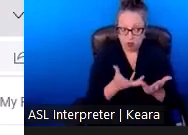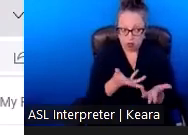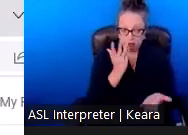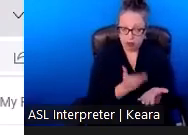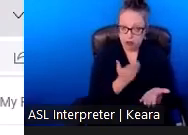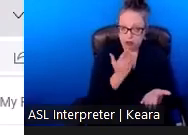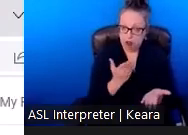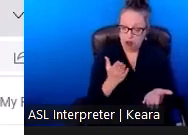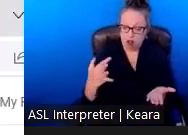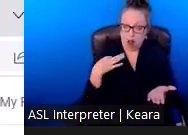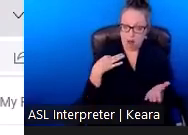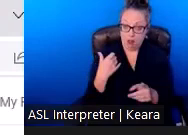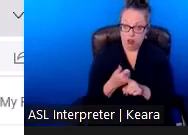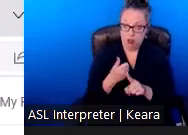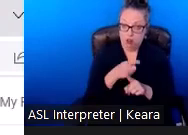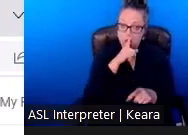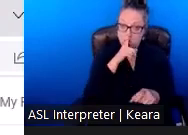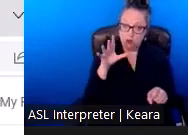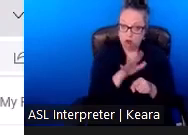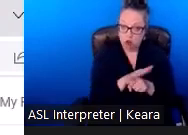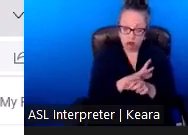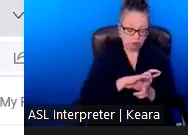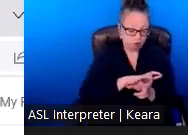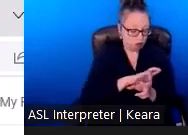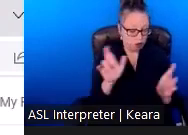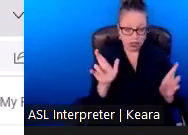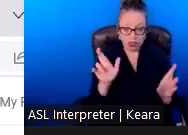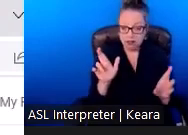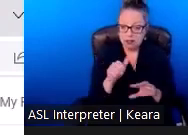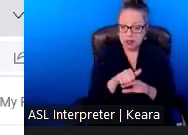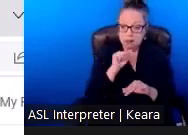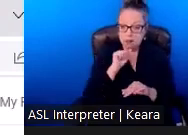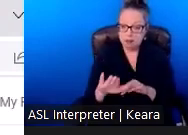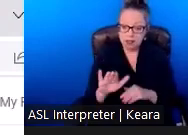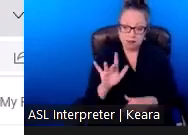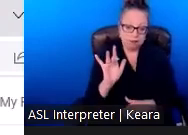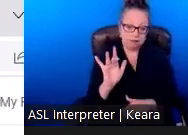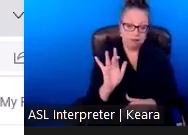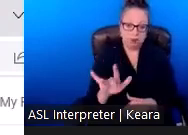will confirm that you are ready to submit and may complete the submission process.